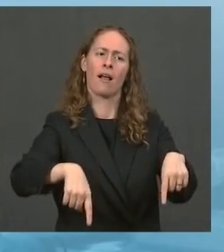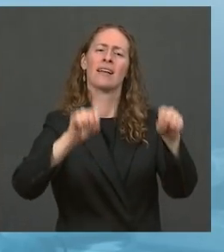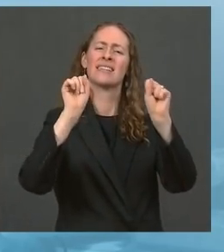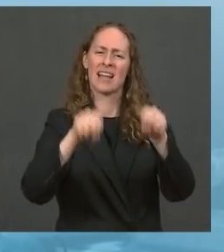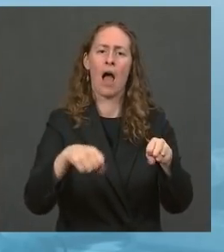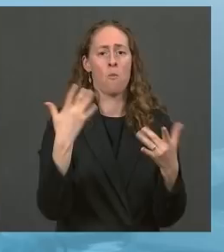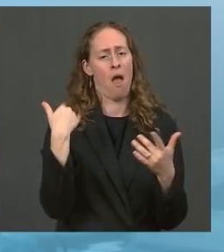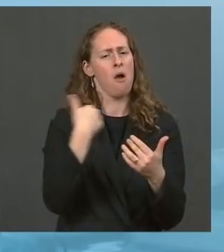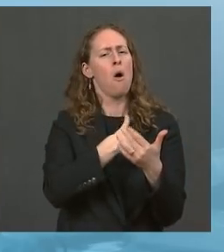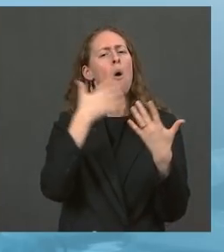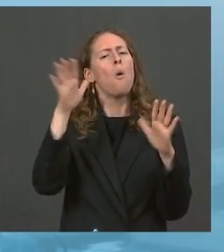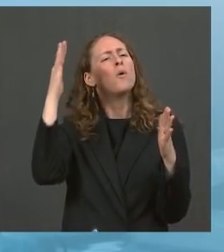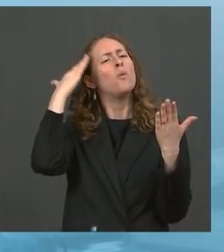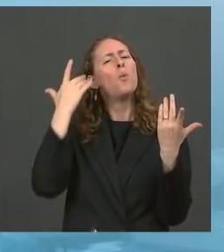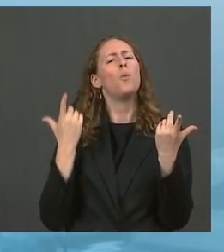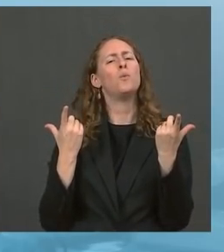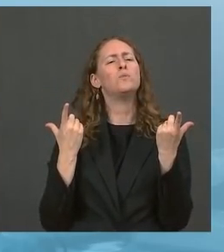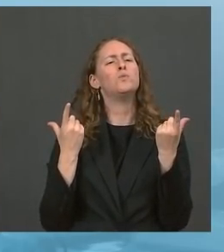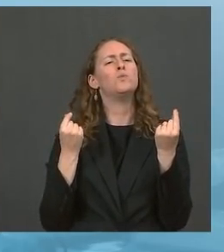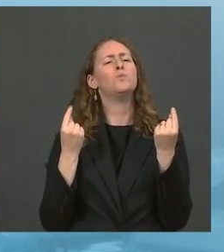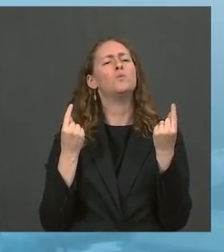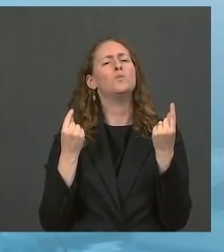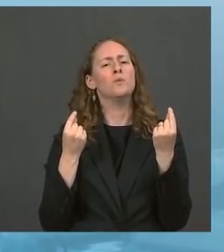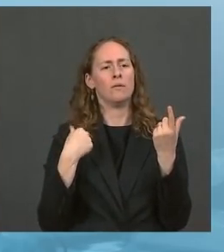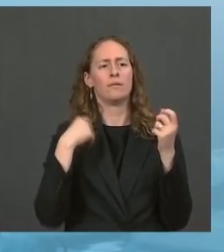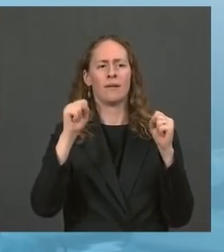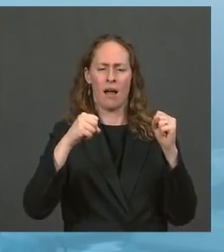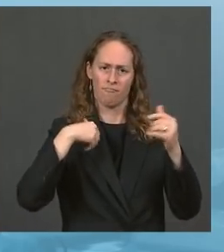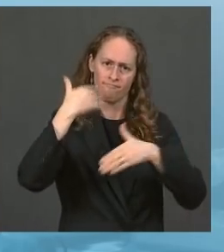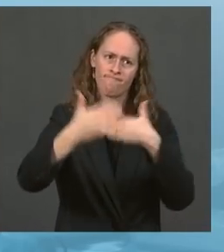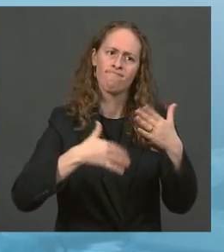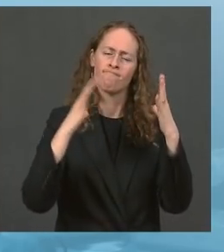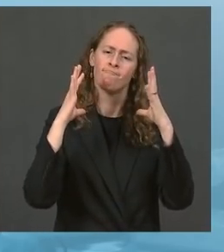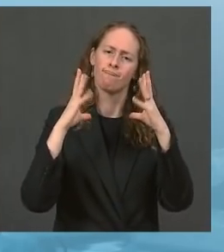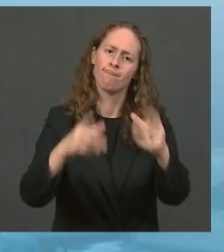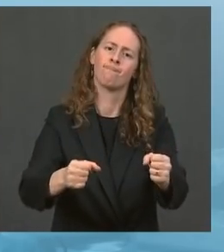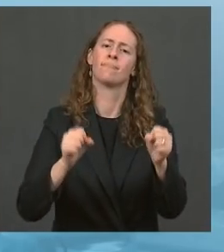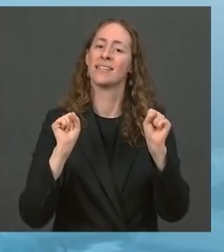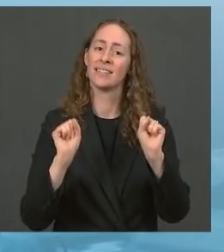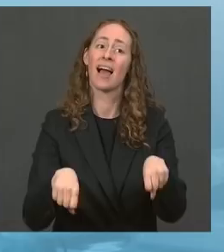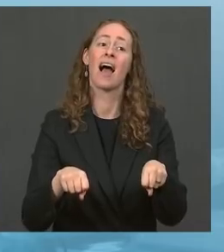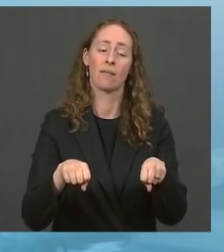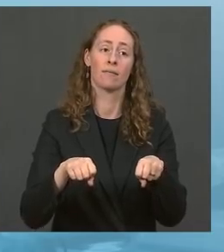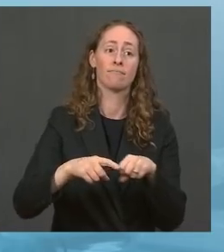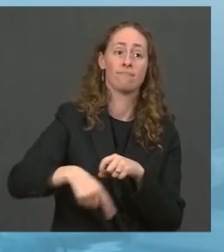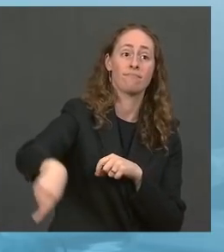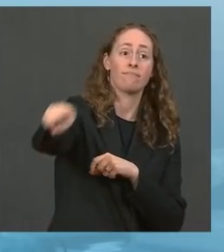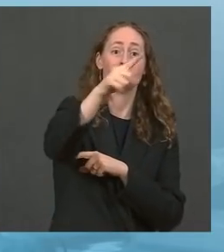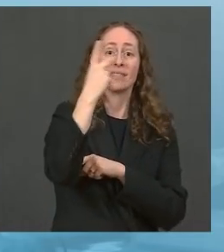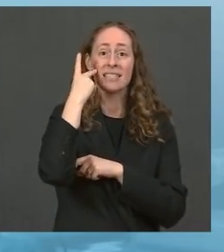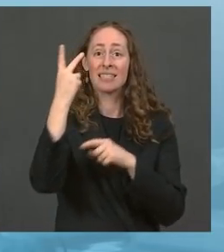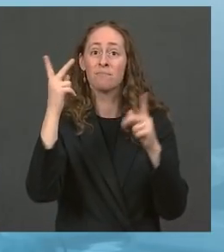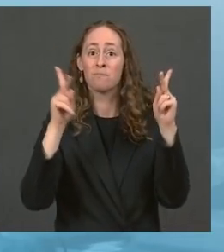We just have to make the choice to do it. You know, the leaders on the screen that I see here today, I know they've made that choice.